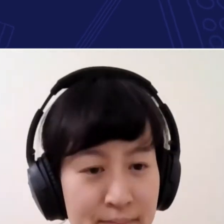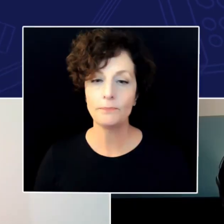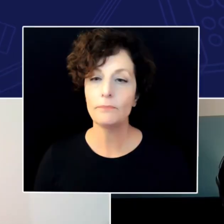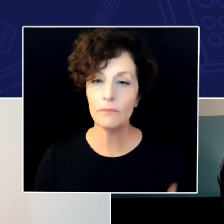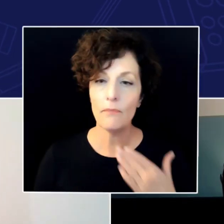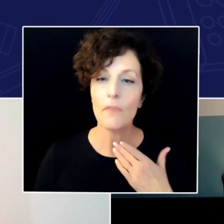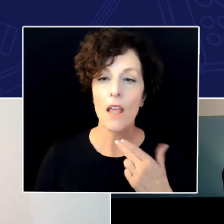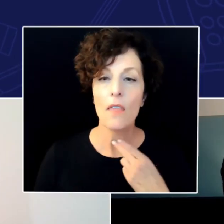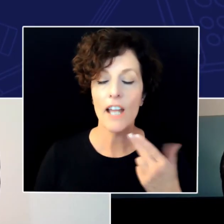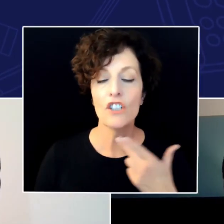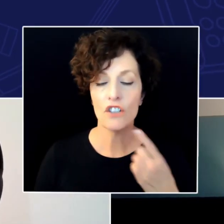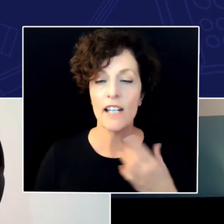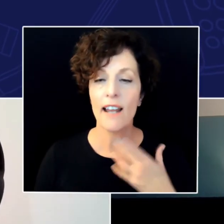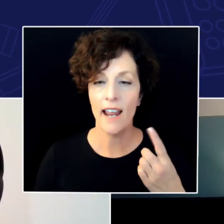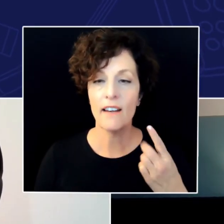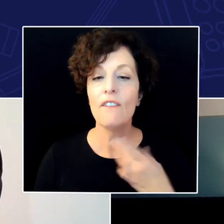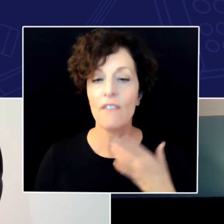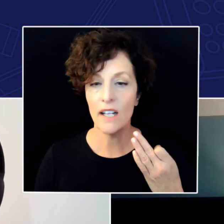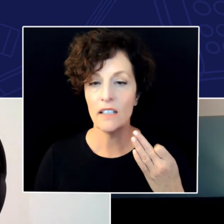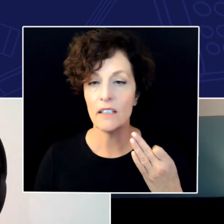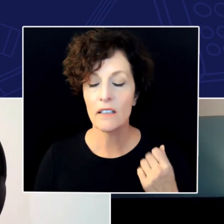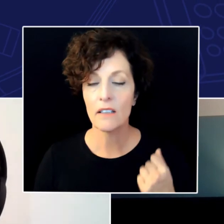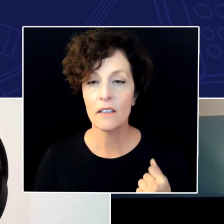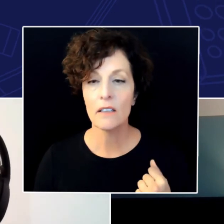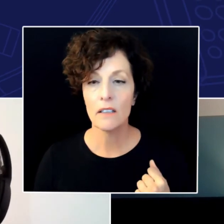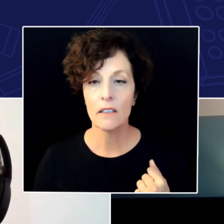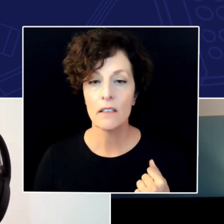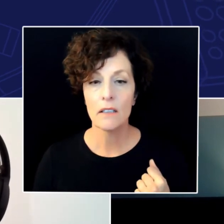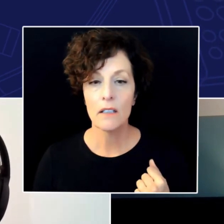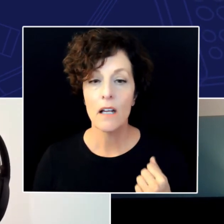[ZAIN:] That’s good advice.